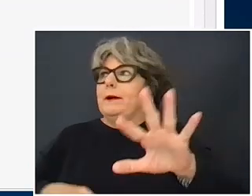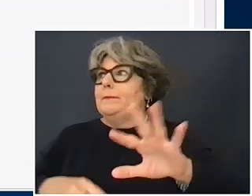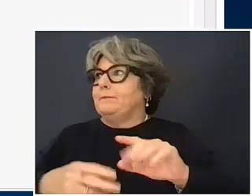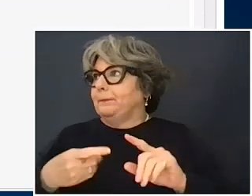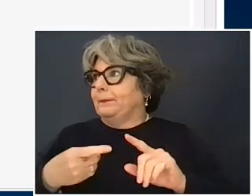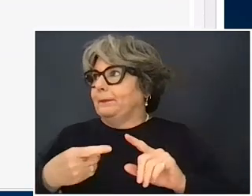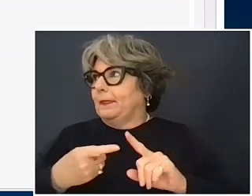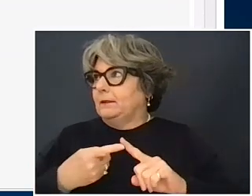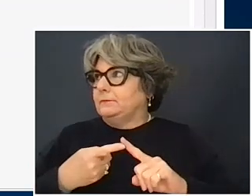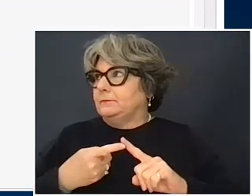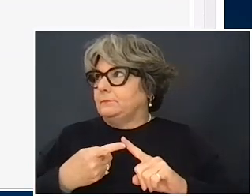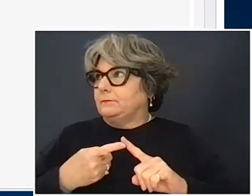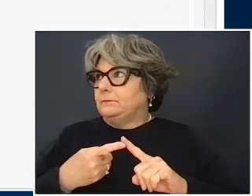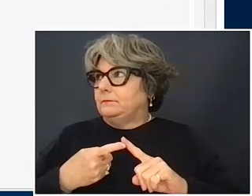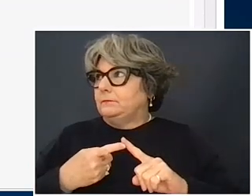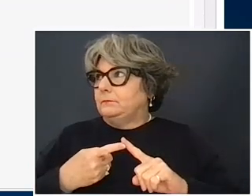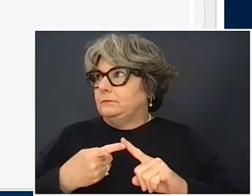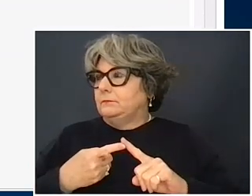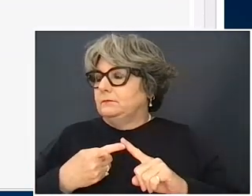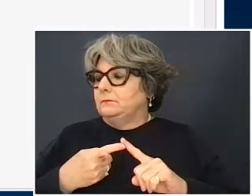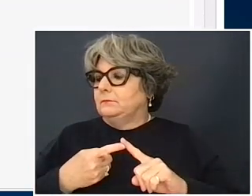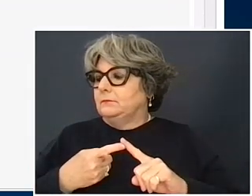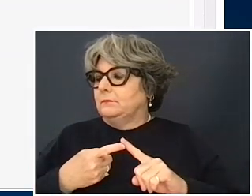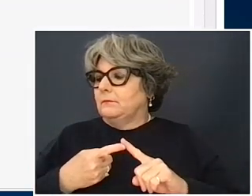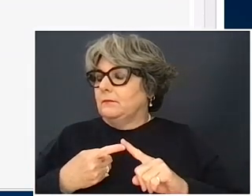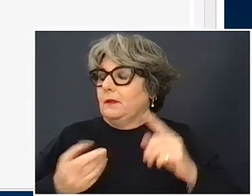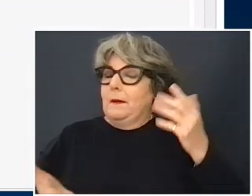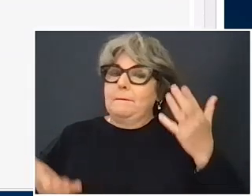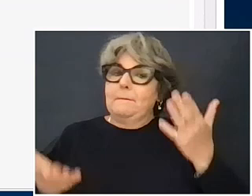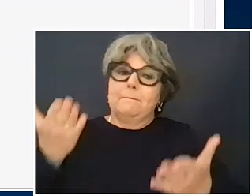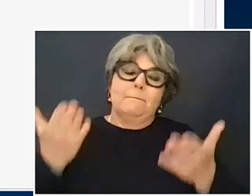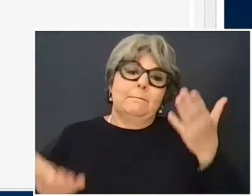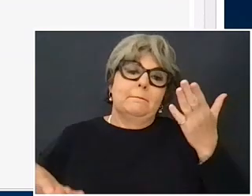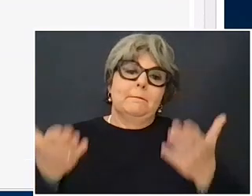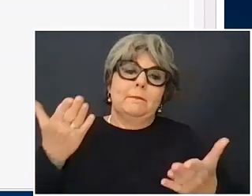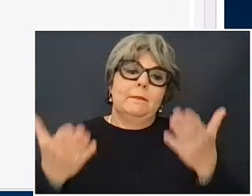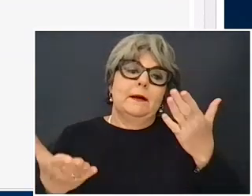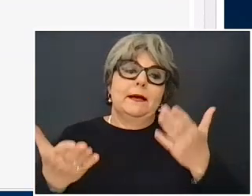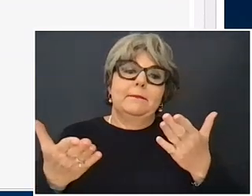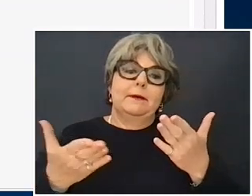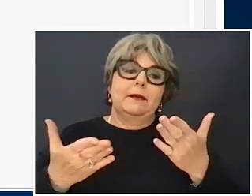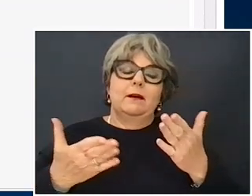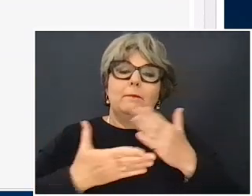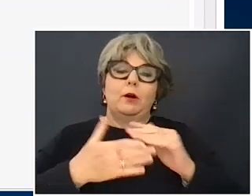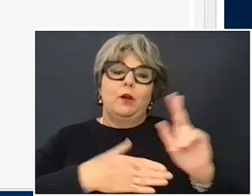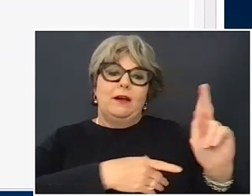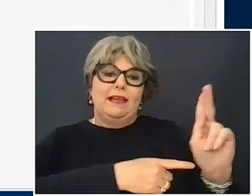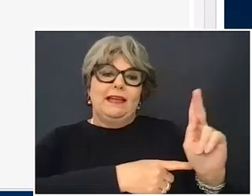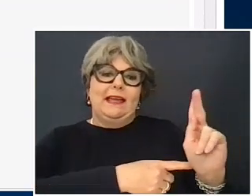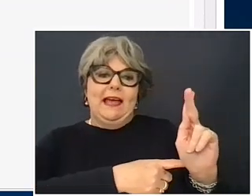the mix, and maybe the part on (k) gets resolved with the rewording and fronting